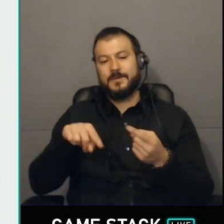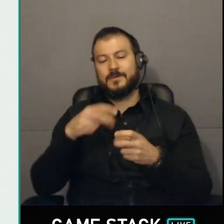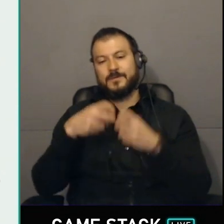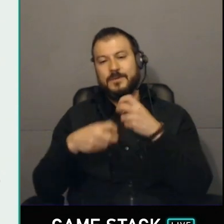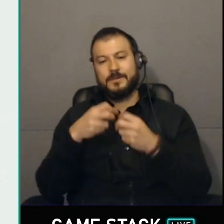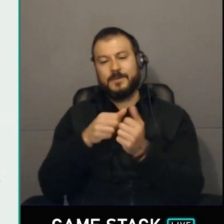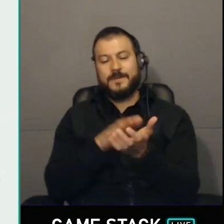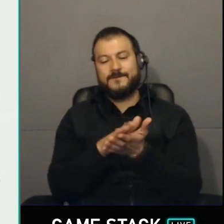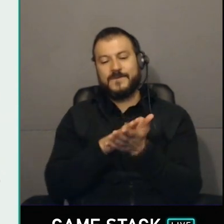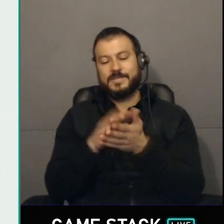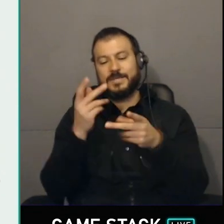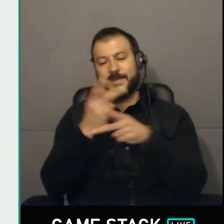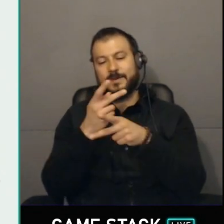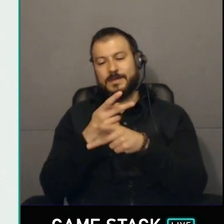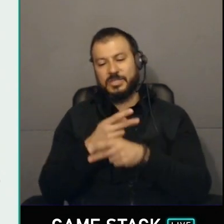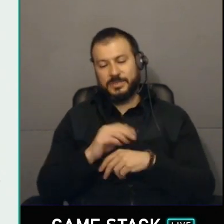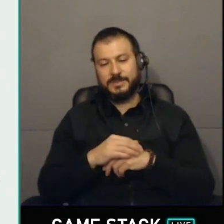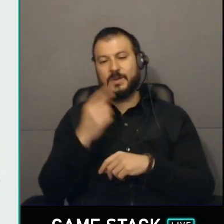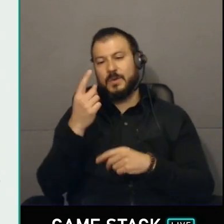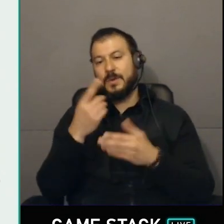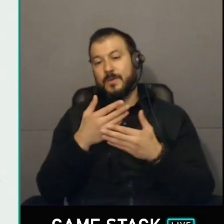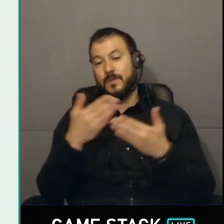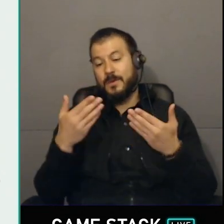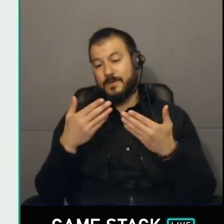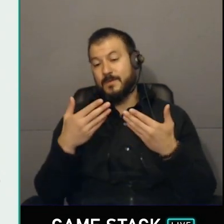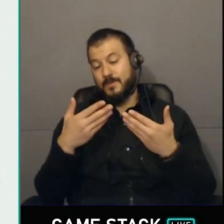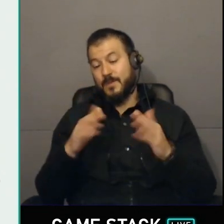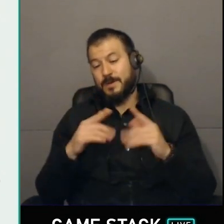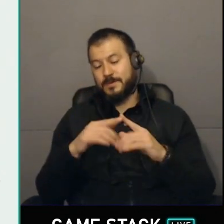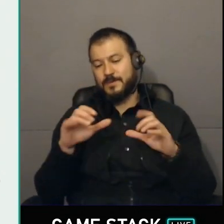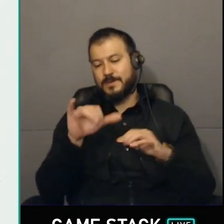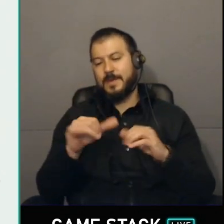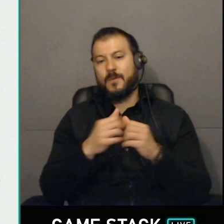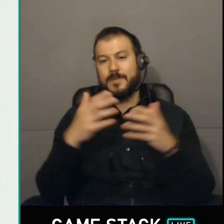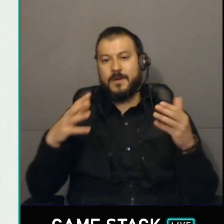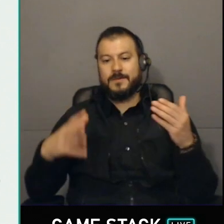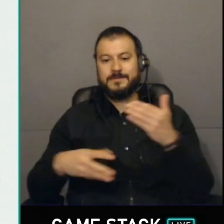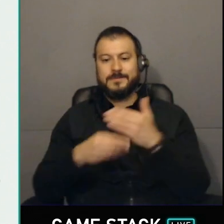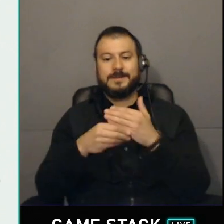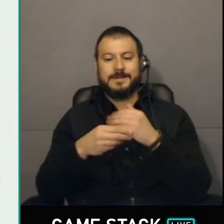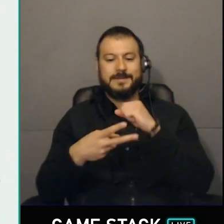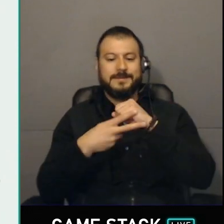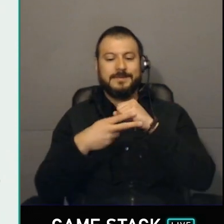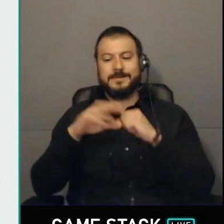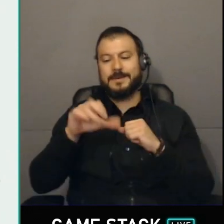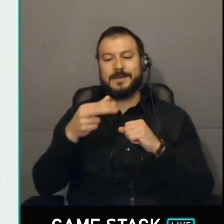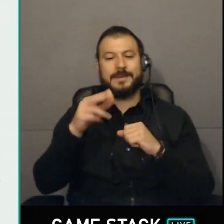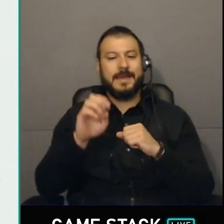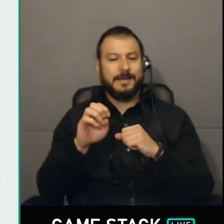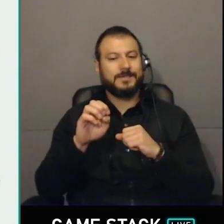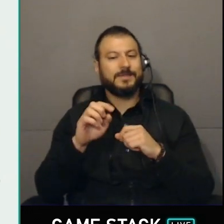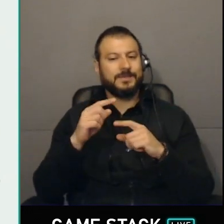One way of doing that, without introducing cache, is to copy that initial velocity. Remember the initial velocity